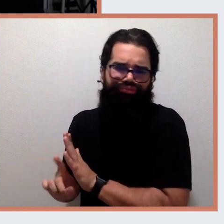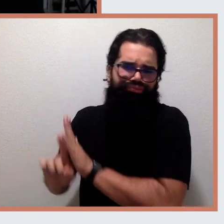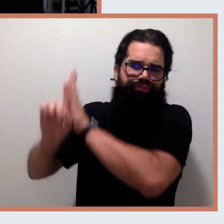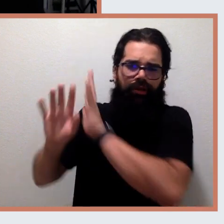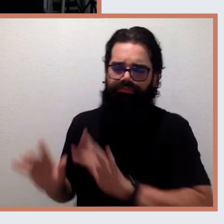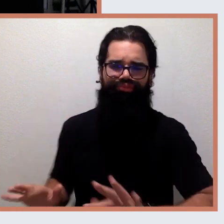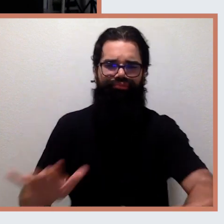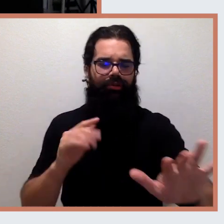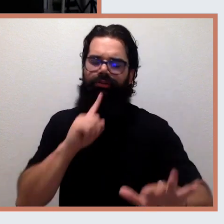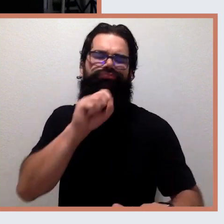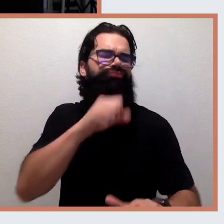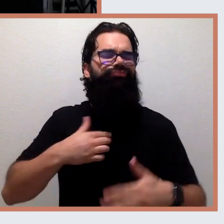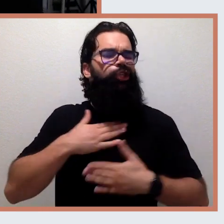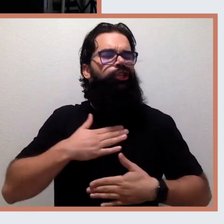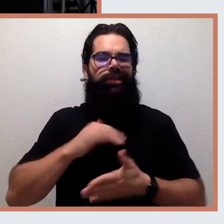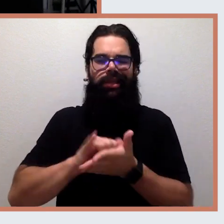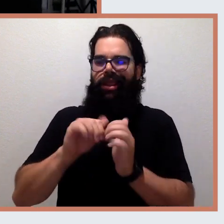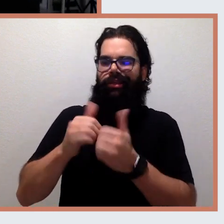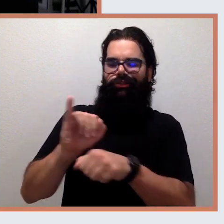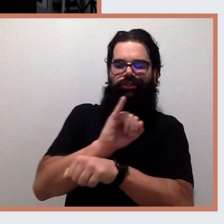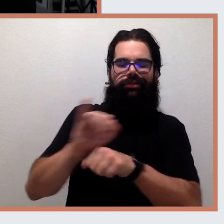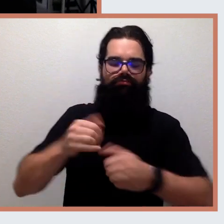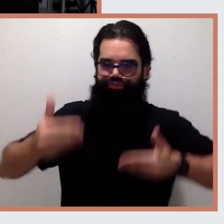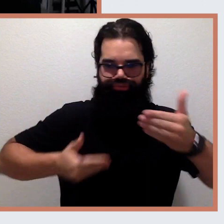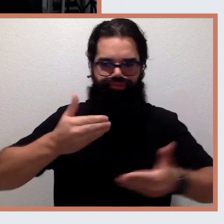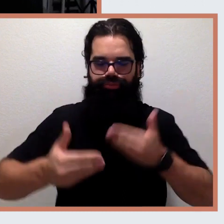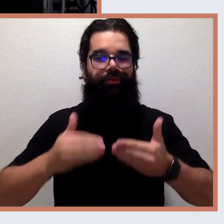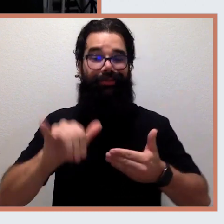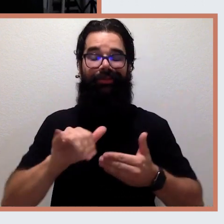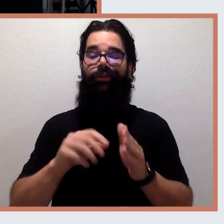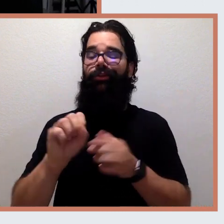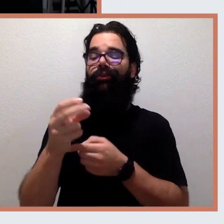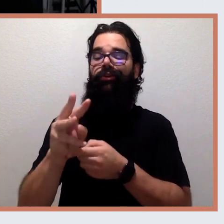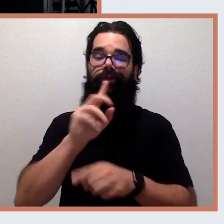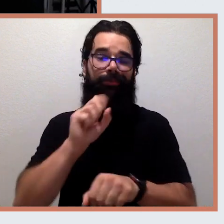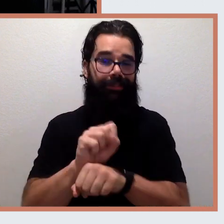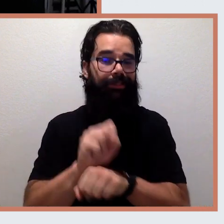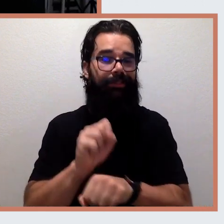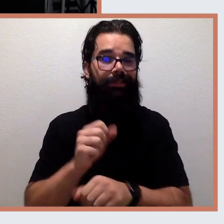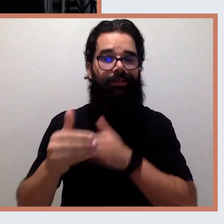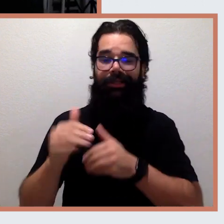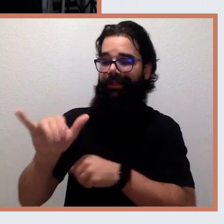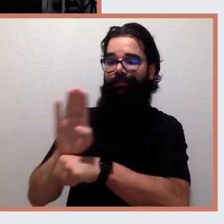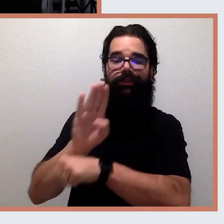But there's always fires and it's just the way it is, but I love it, I love it. That's why I'm in this industry, I love it.